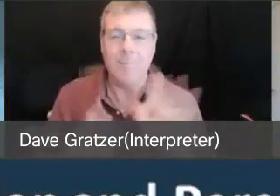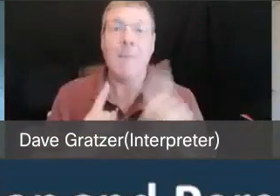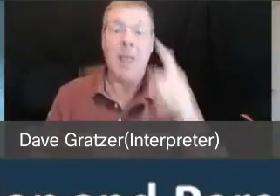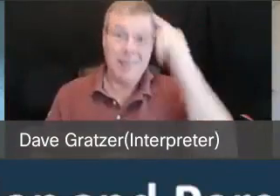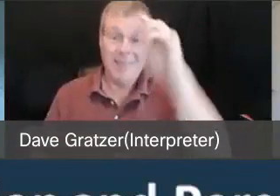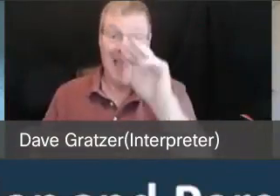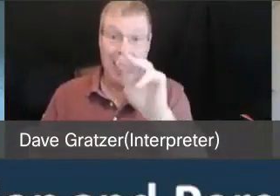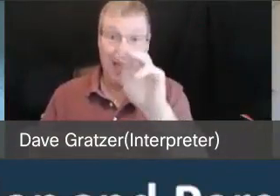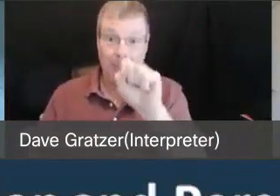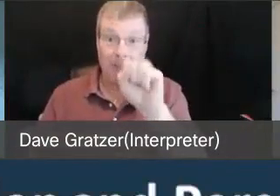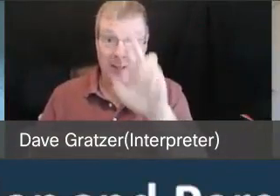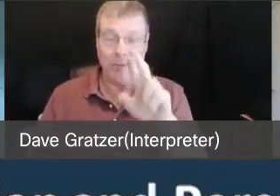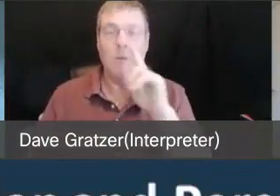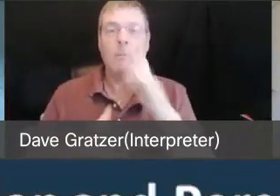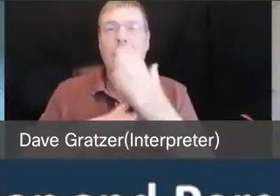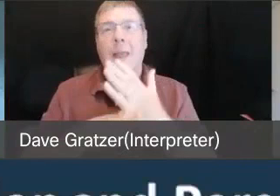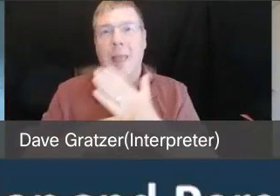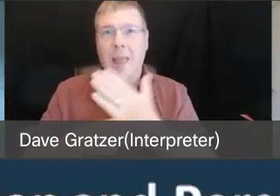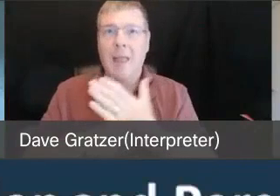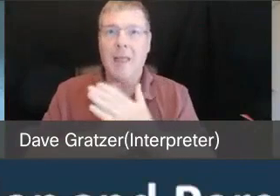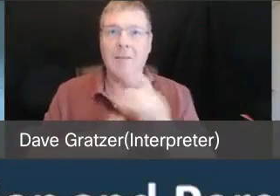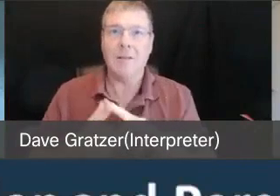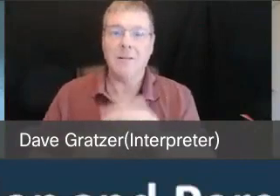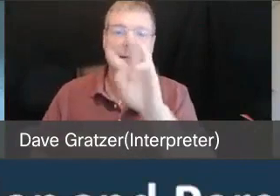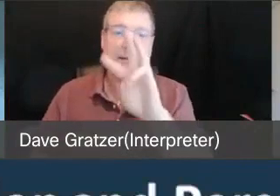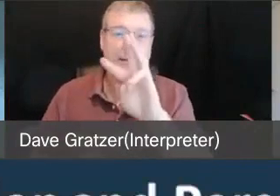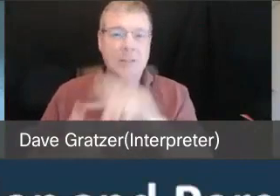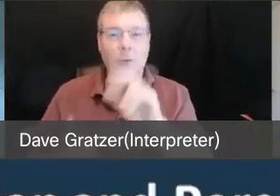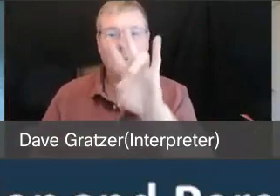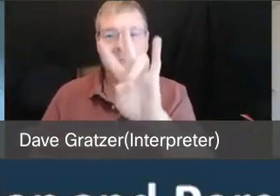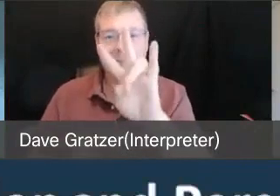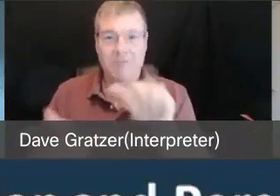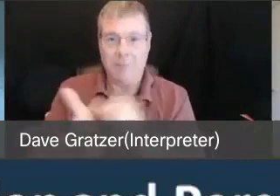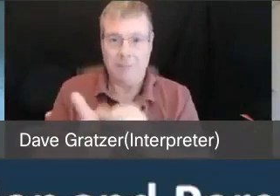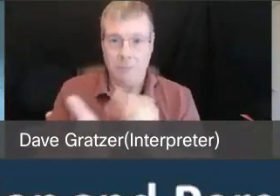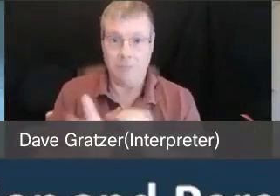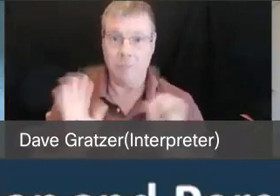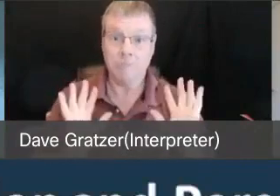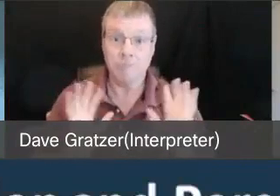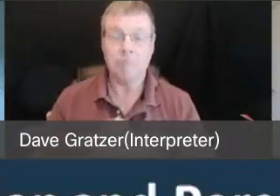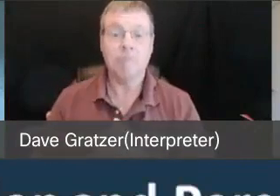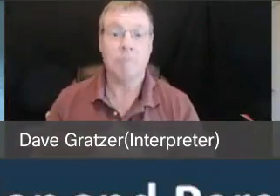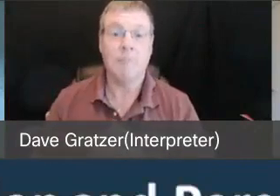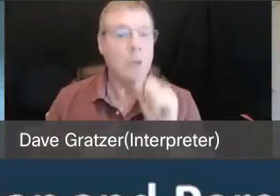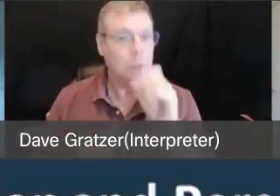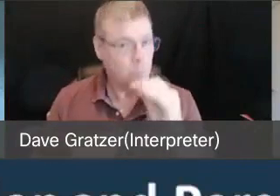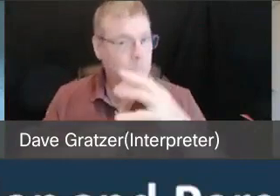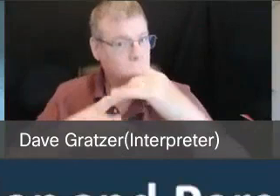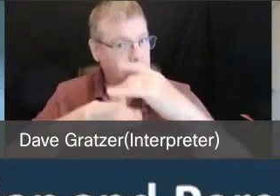it will be an average of about six or seven pages. So again, we'll have to keep this fairly concise,